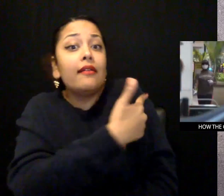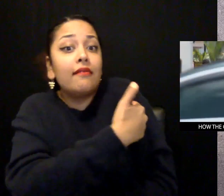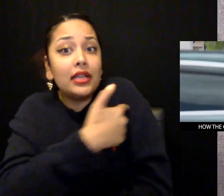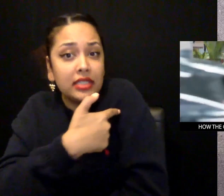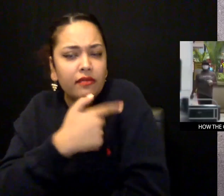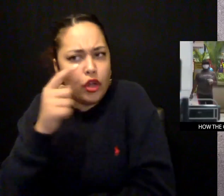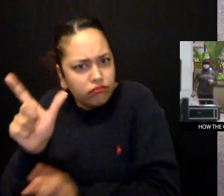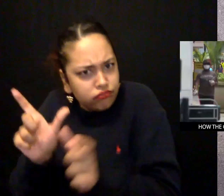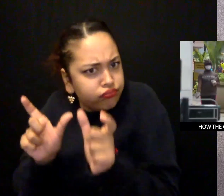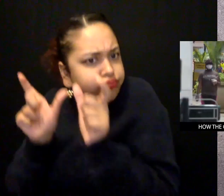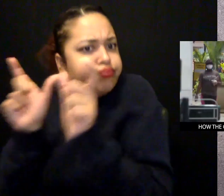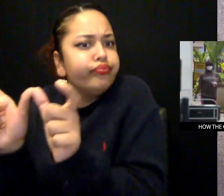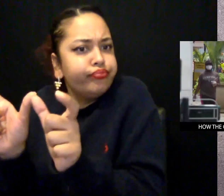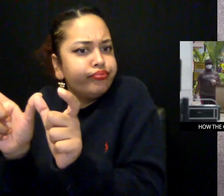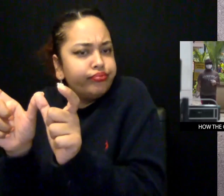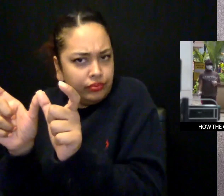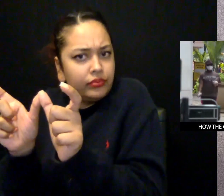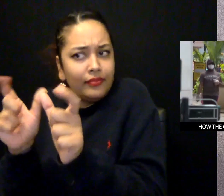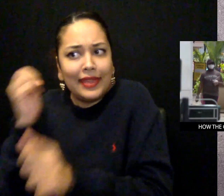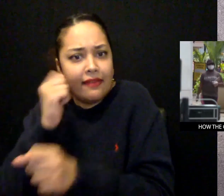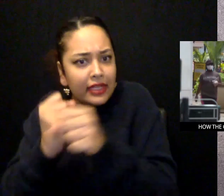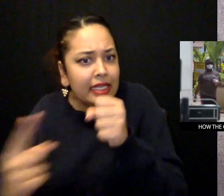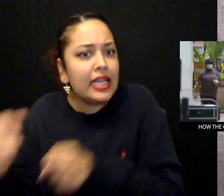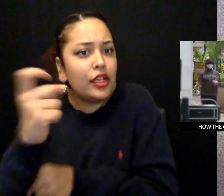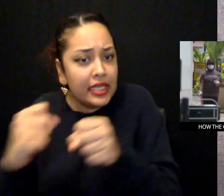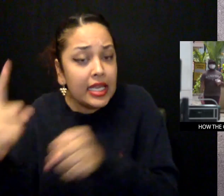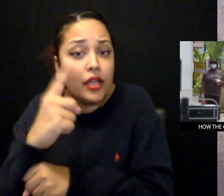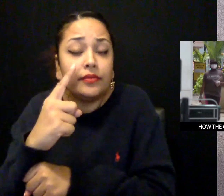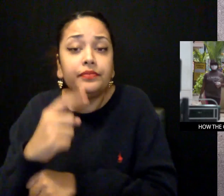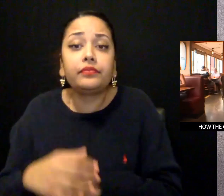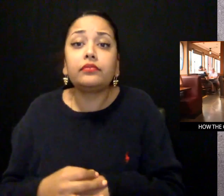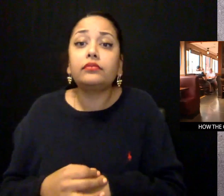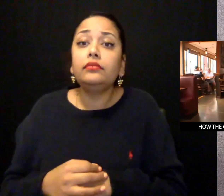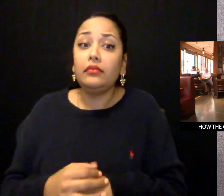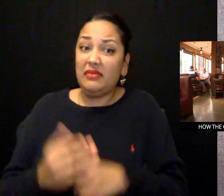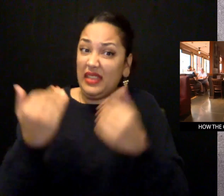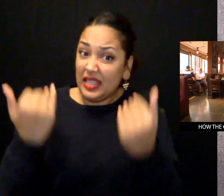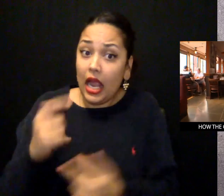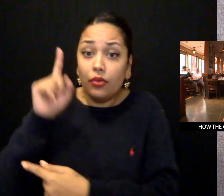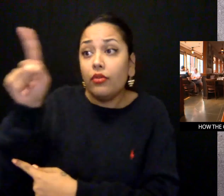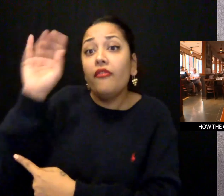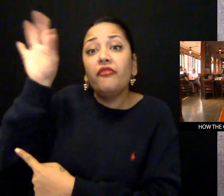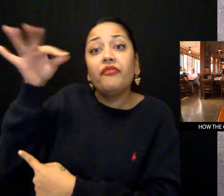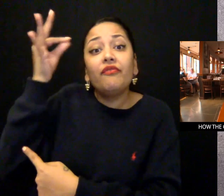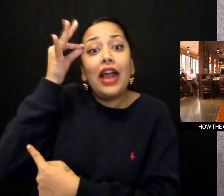will be more like a seasonal flu with people getting vaccines for protection every year